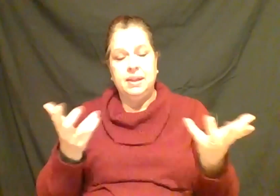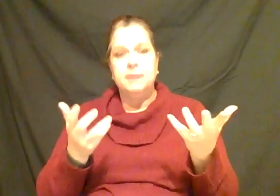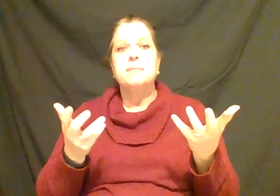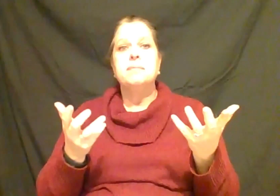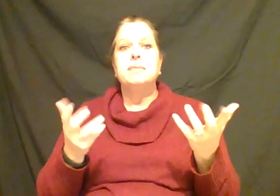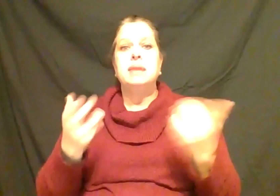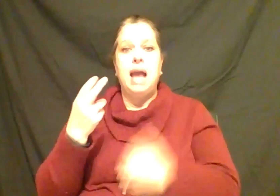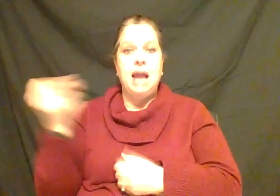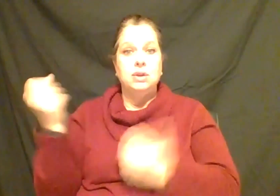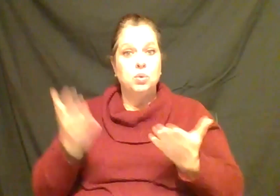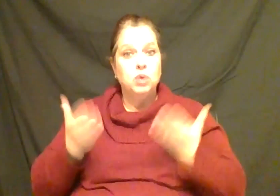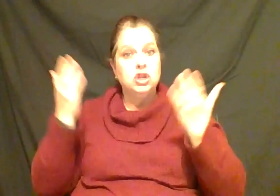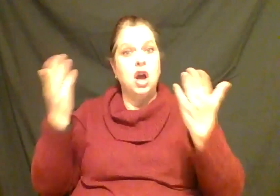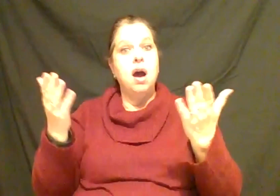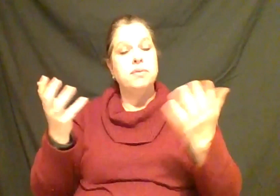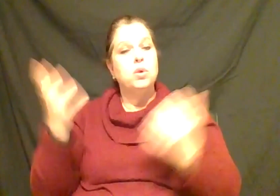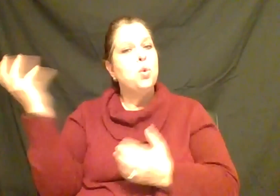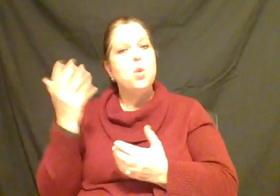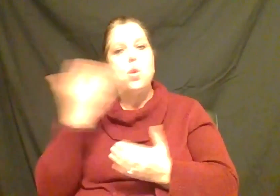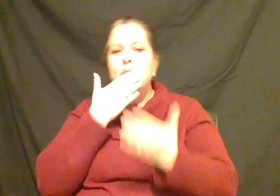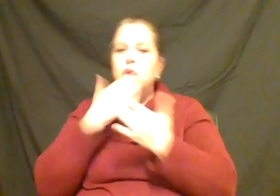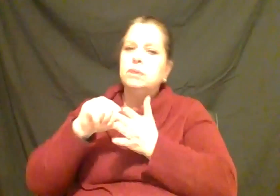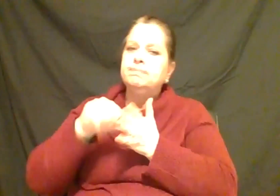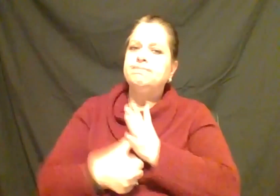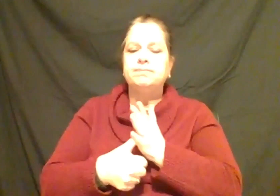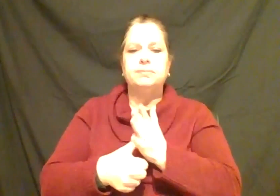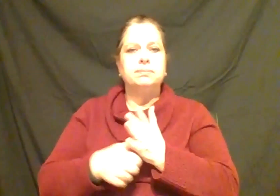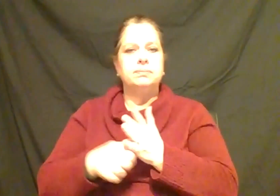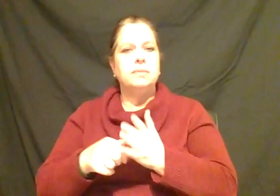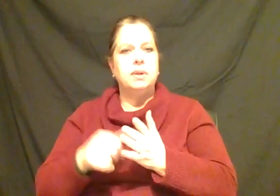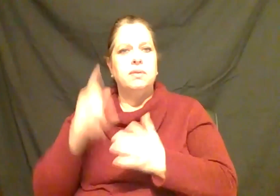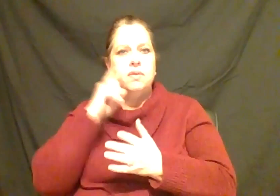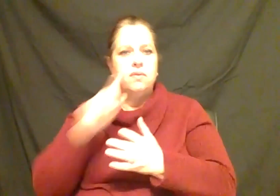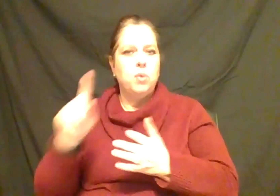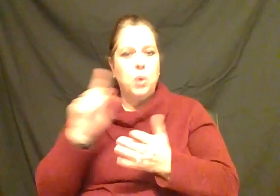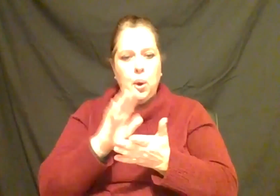offered it just has such a great impact on so many kids and great impact on our community as i shared